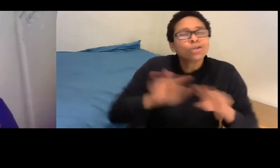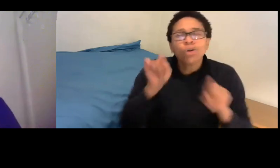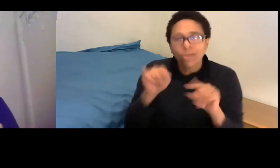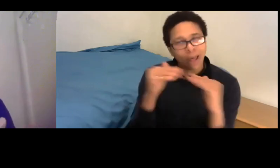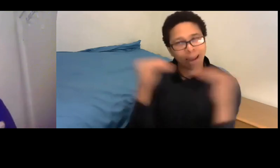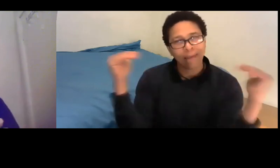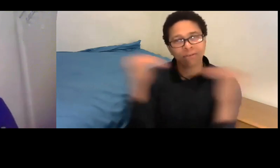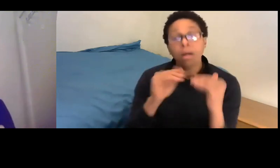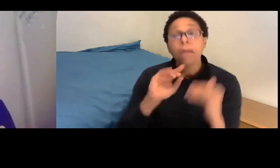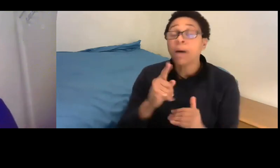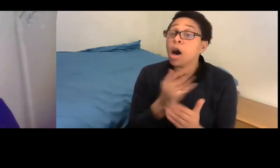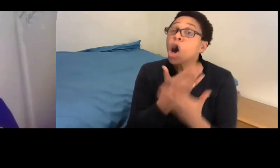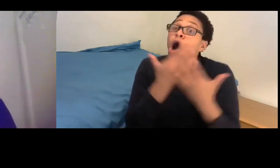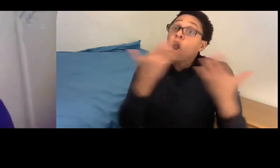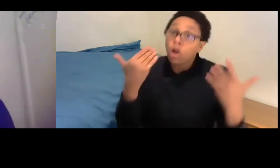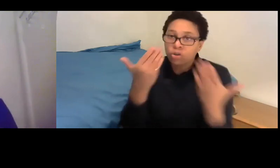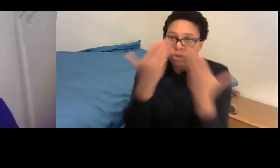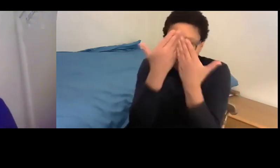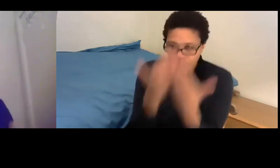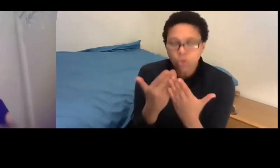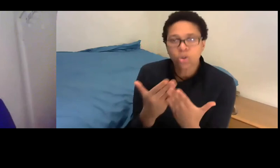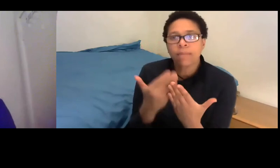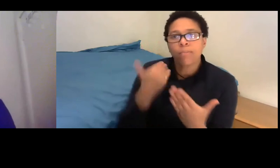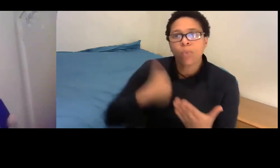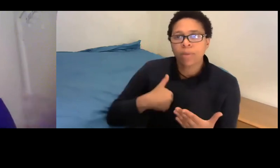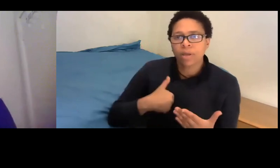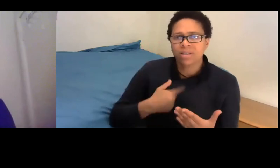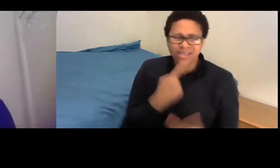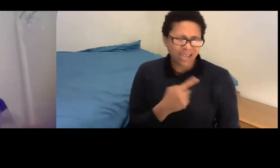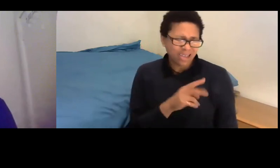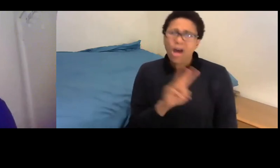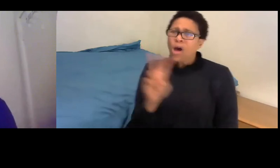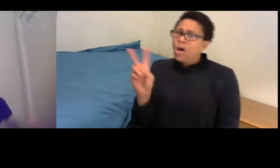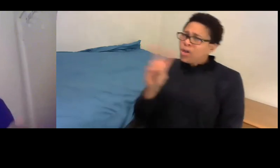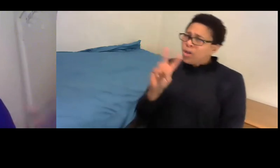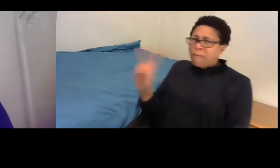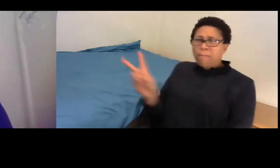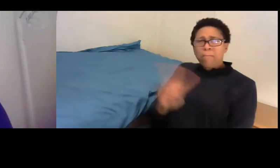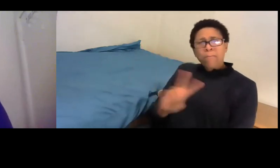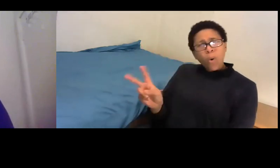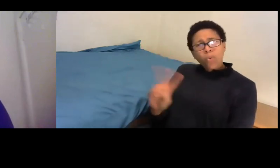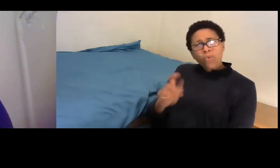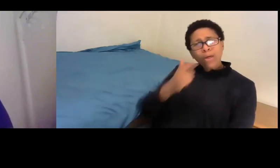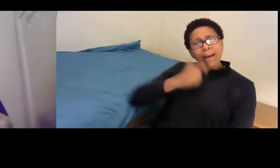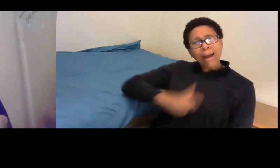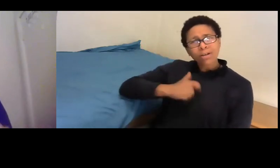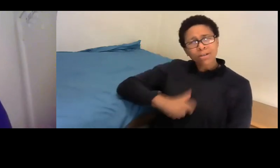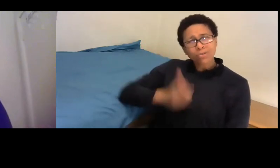Muslim women got quite disgusted by that, you know, even really, really devout women who were his followers started getting really